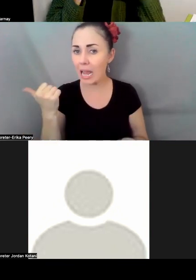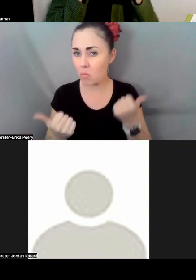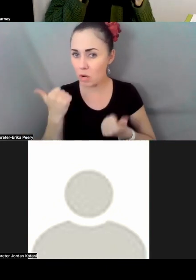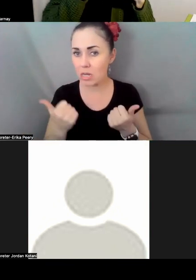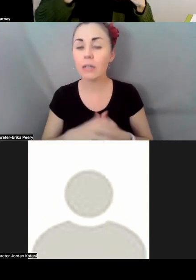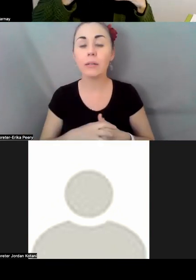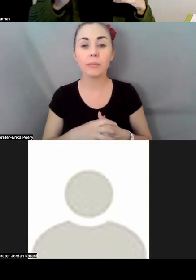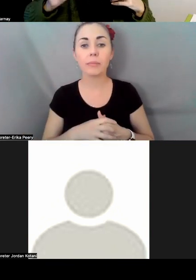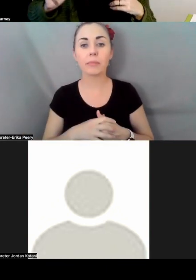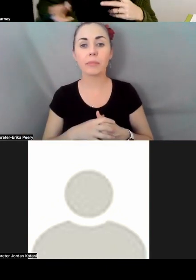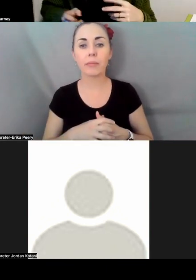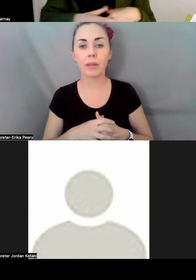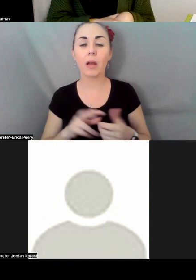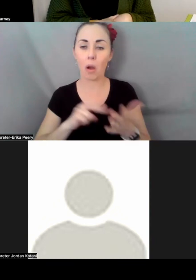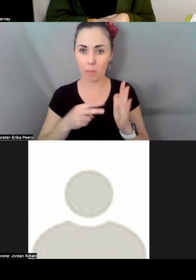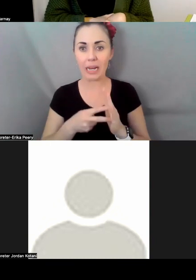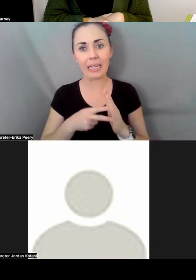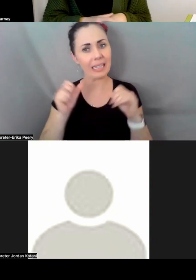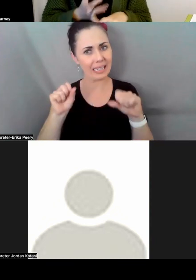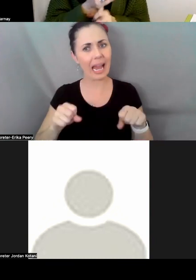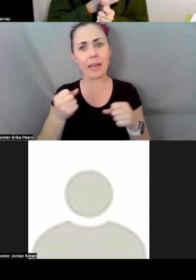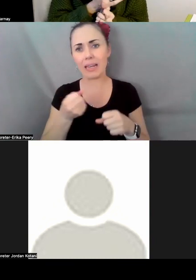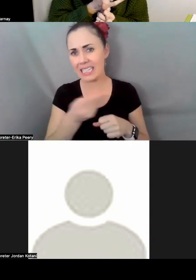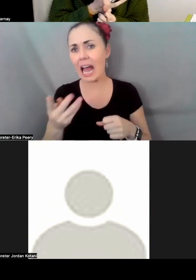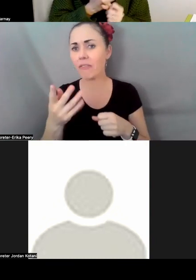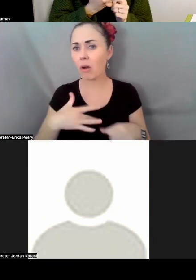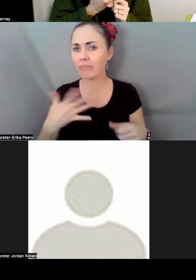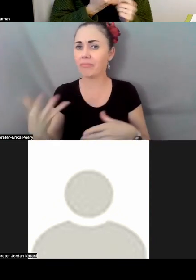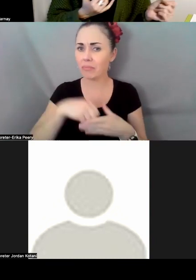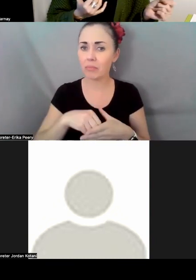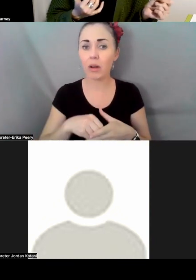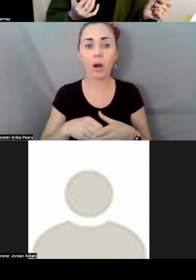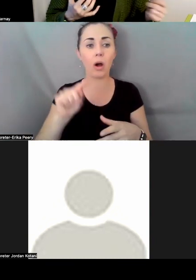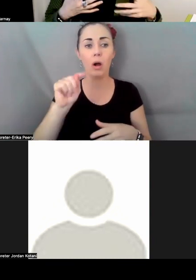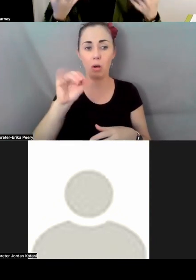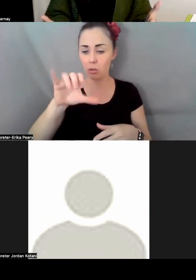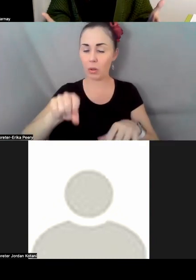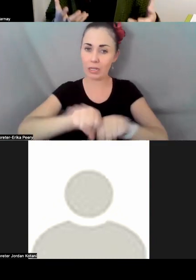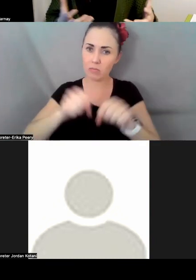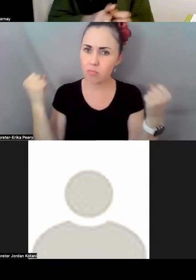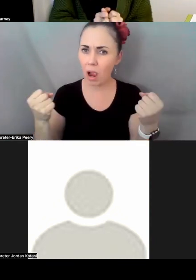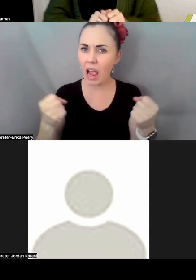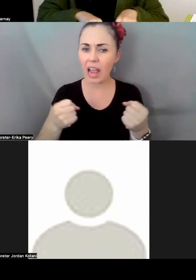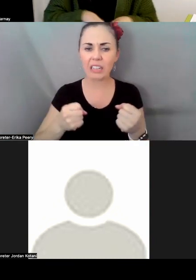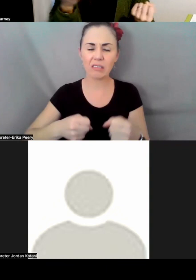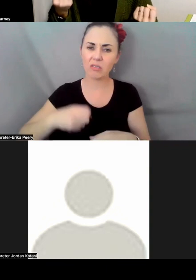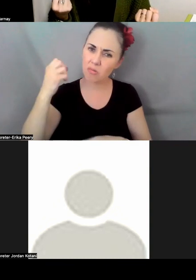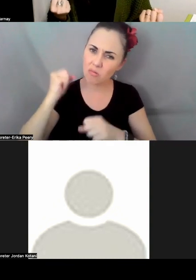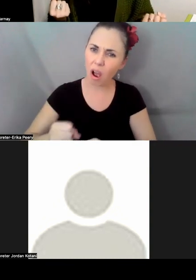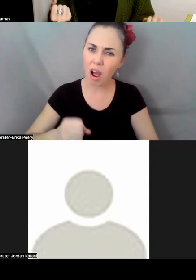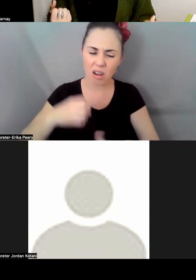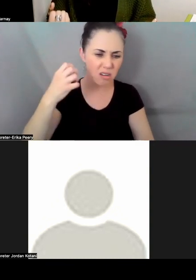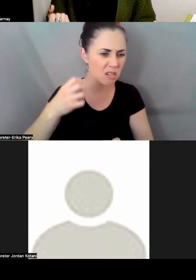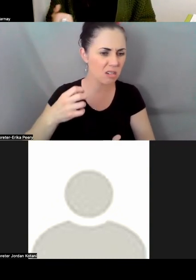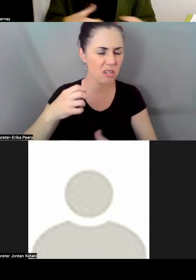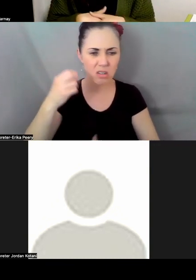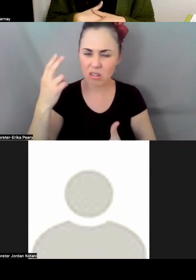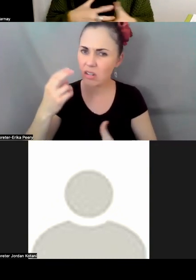See that across senses. Breaking toys, heavy handed, not realizing how strong they are. That